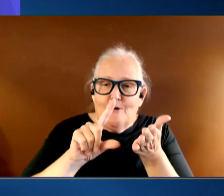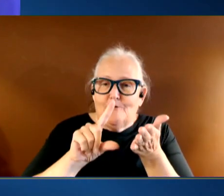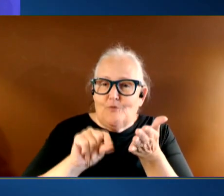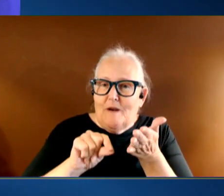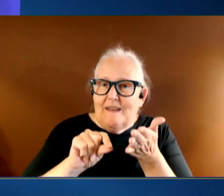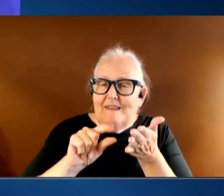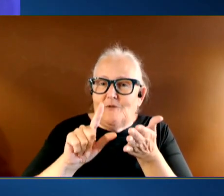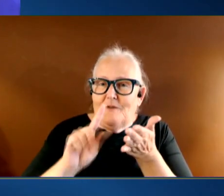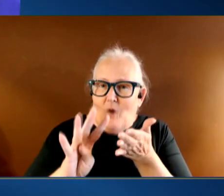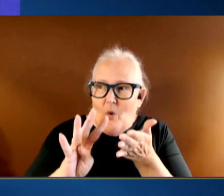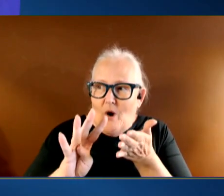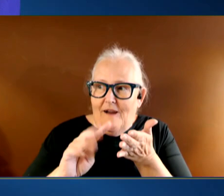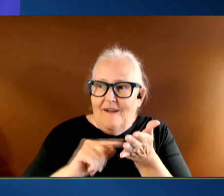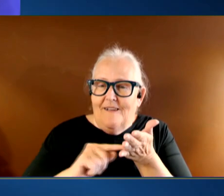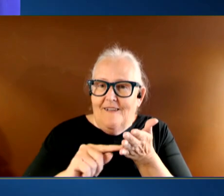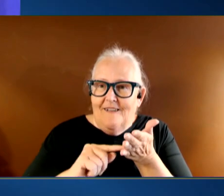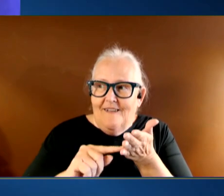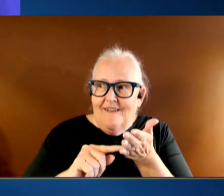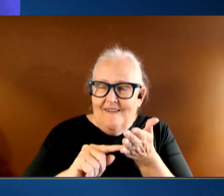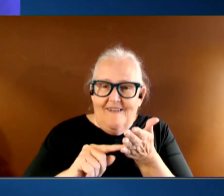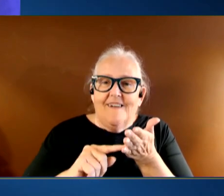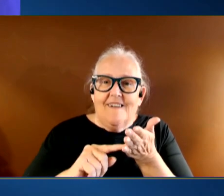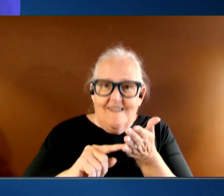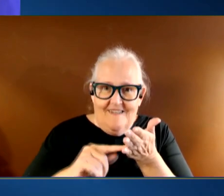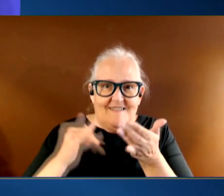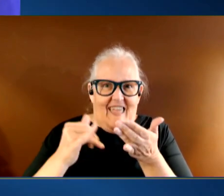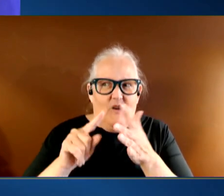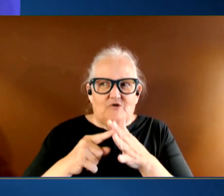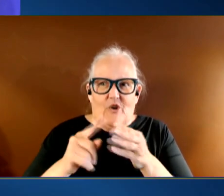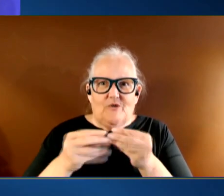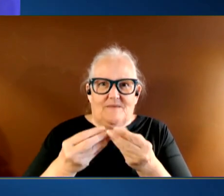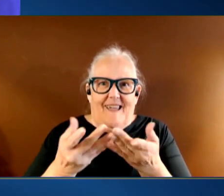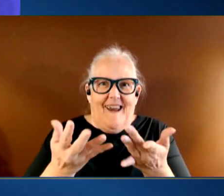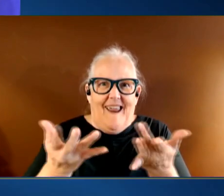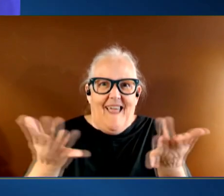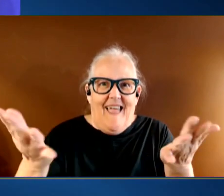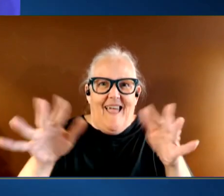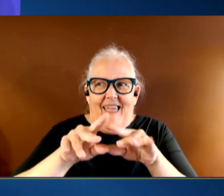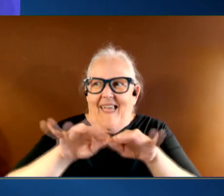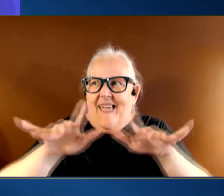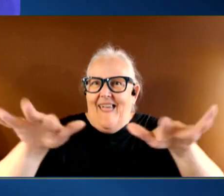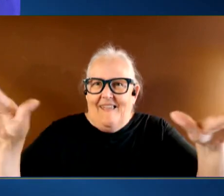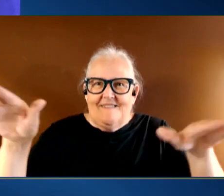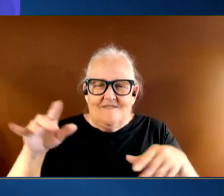That's hitting the internet today. So, please look out for that. A few weeks from now, the